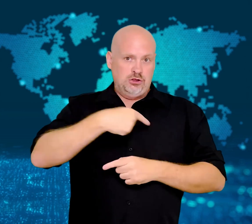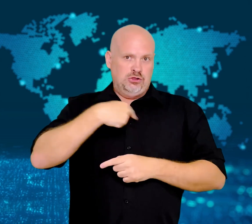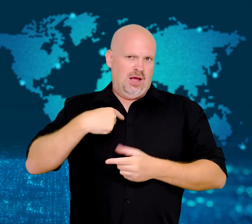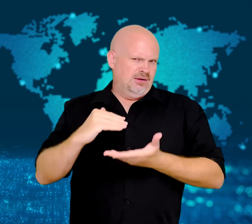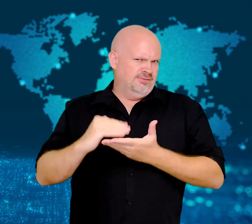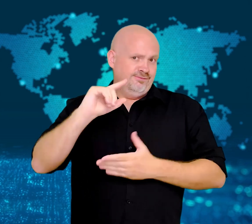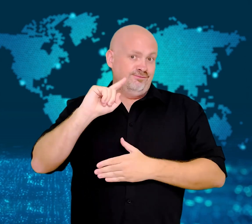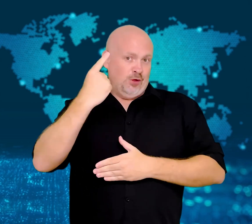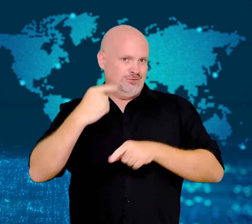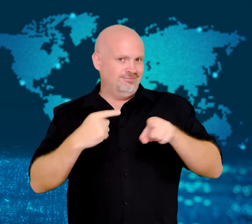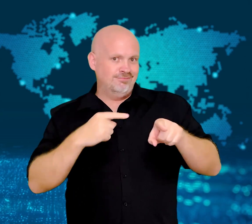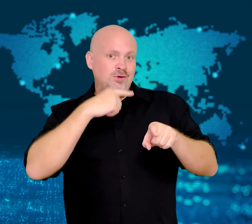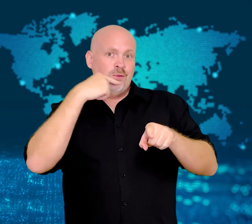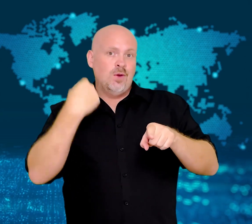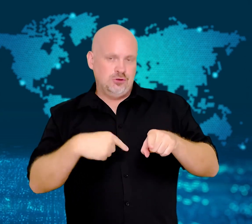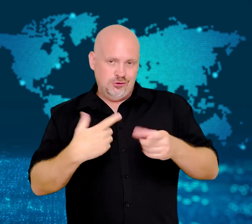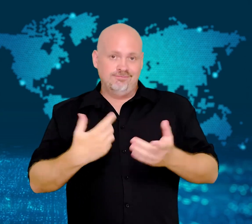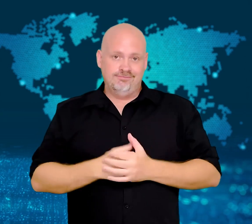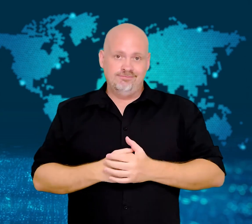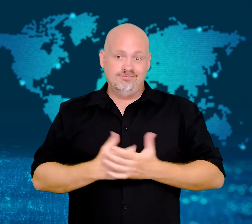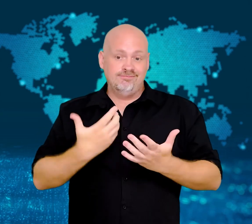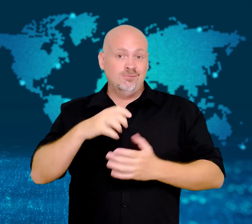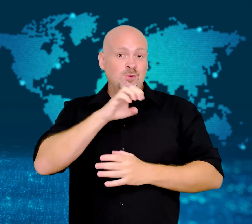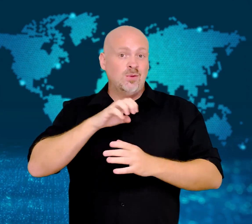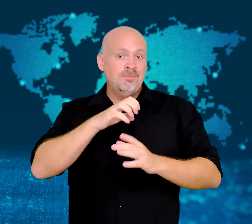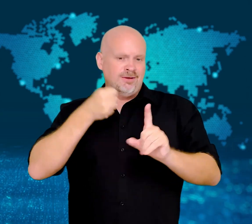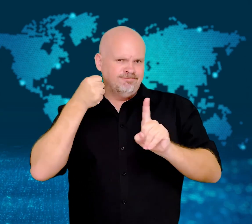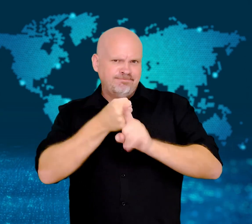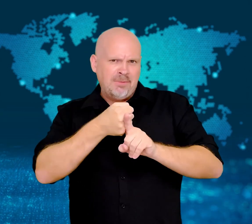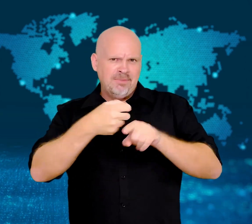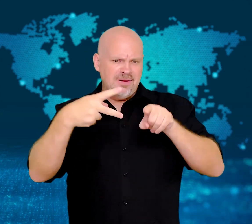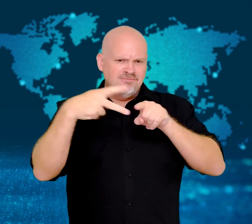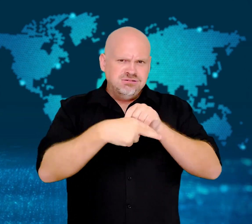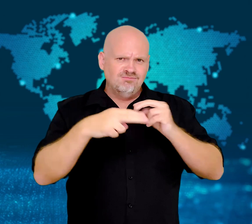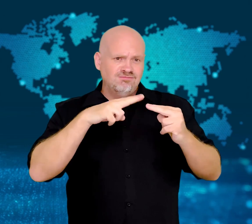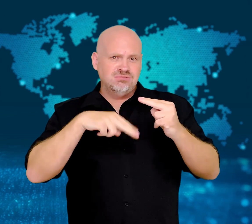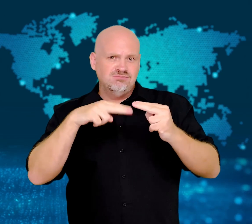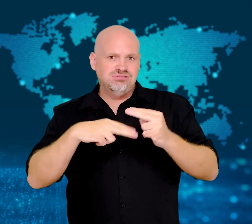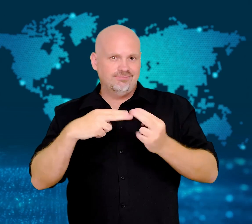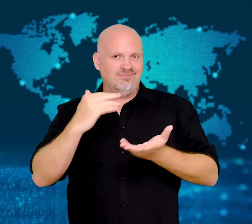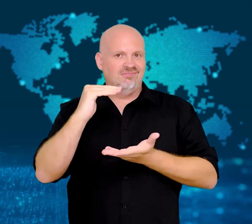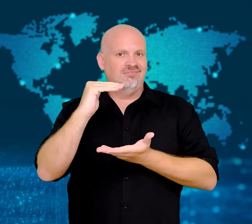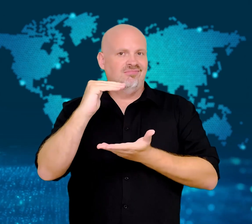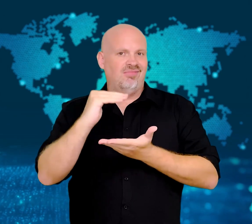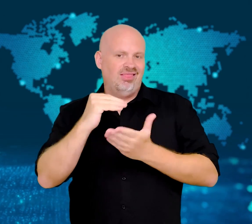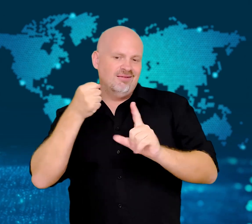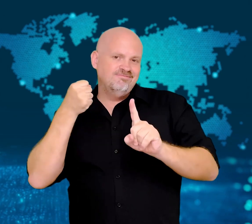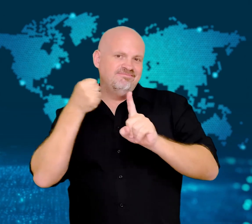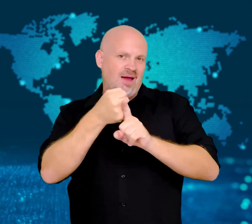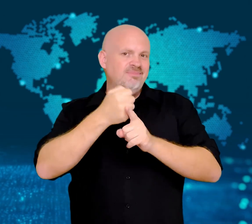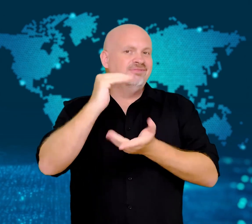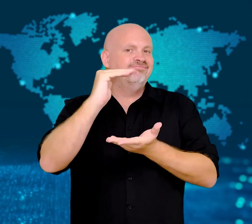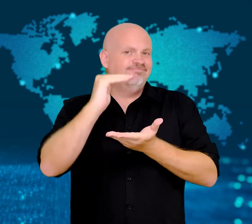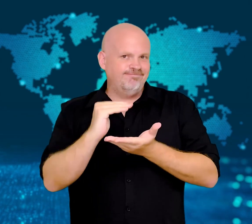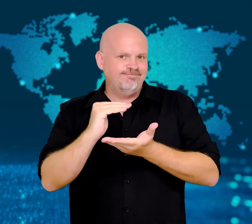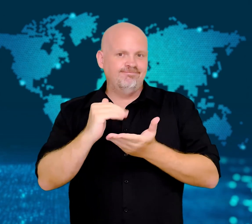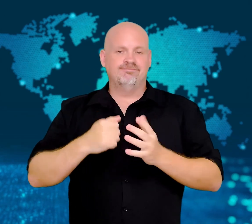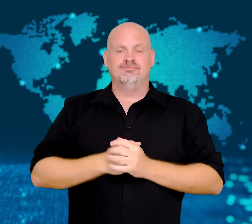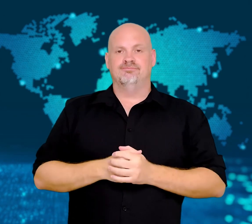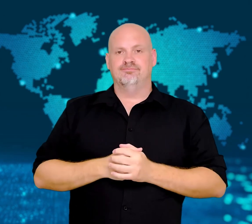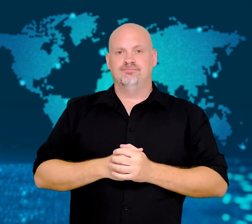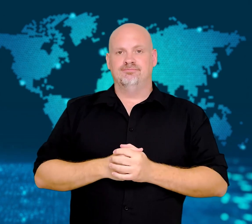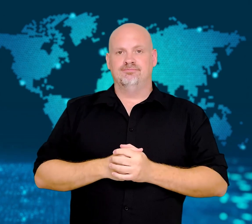This has lessened the impact of sanctions on the country.